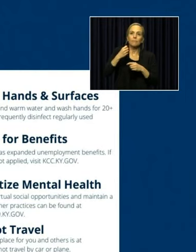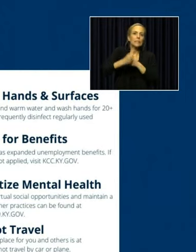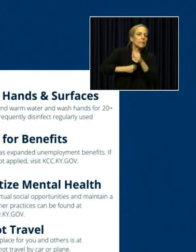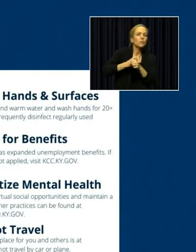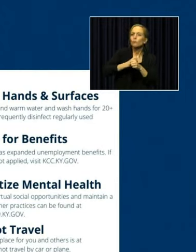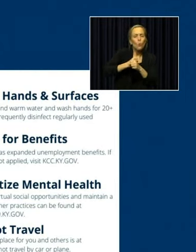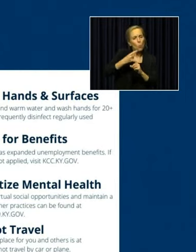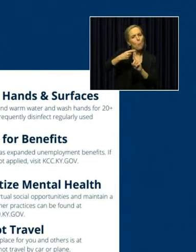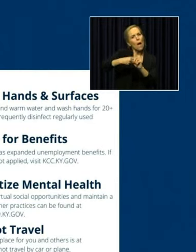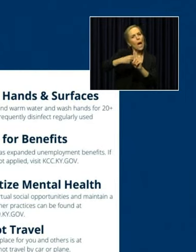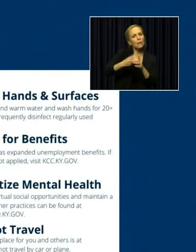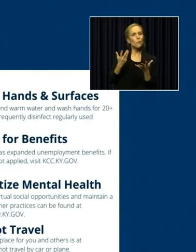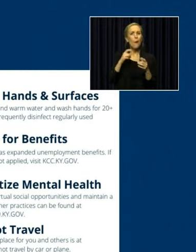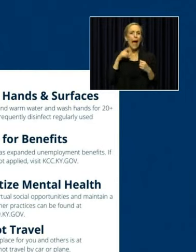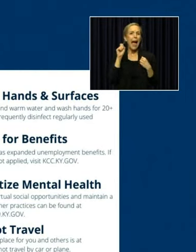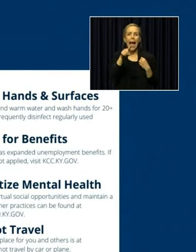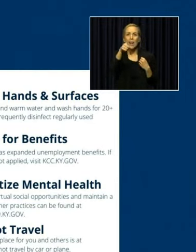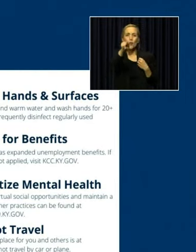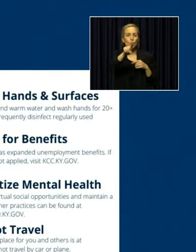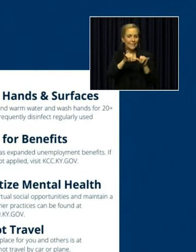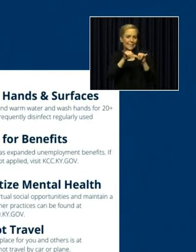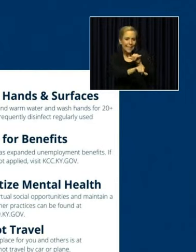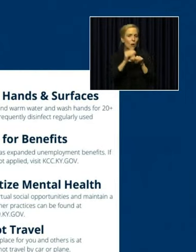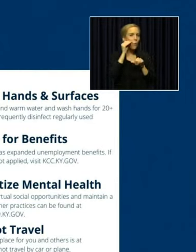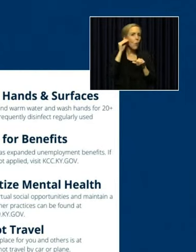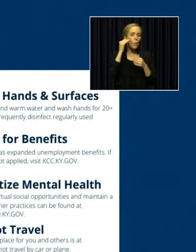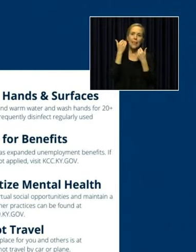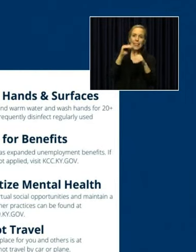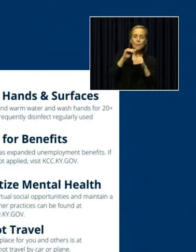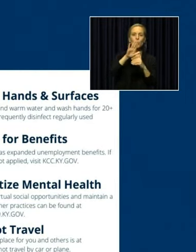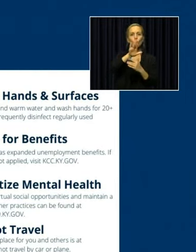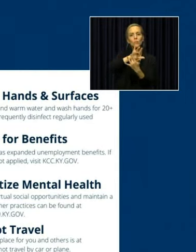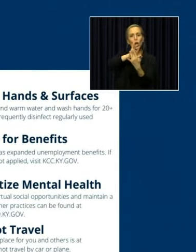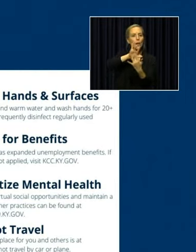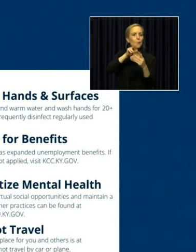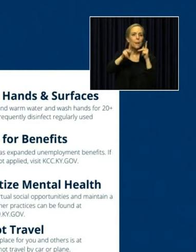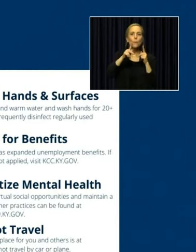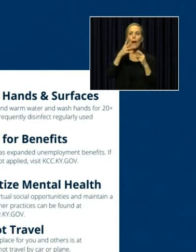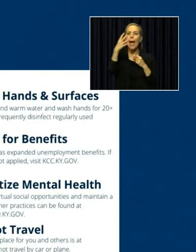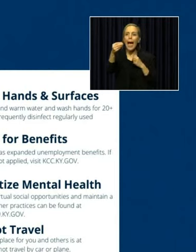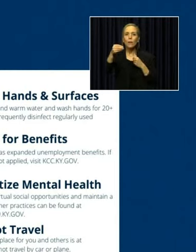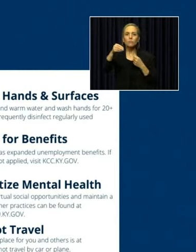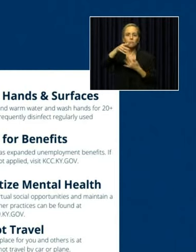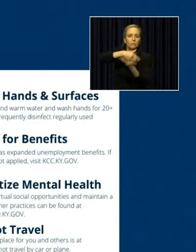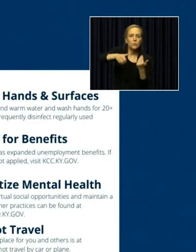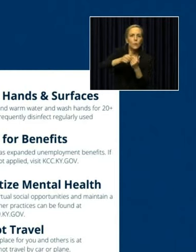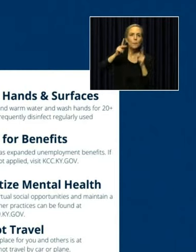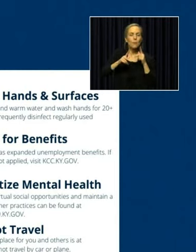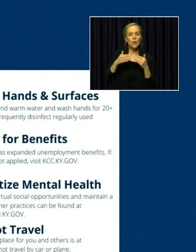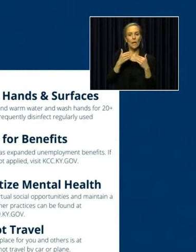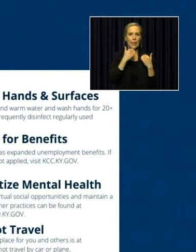ECONOMY, WHICH WE WILL AS WE COME OUT OF THIS, THIS IS GOING TO DICTATE THE NUMBER OF FEDERAL